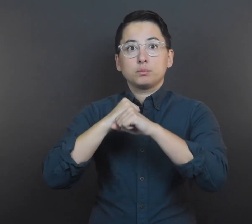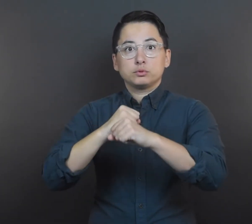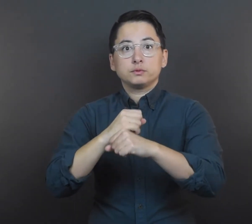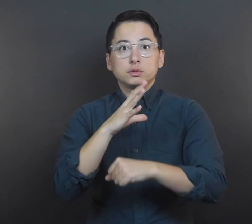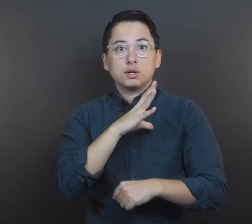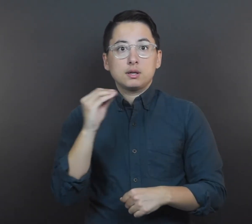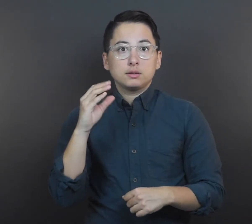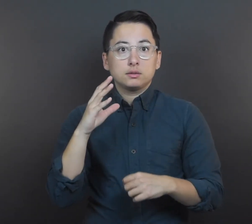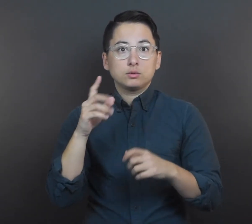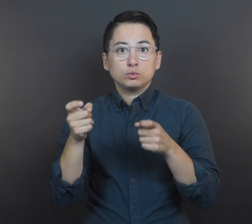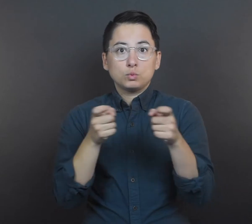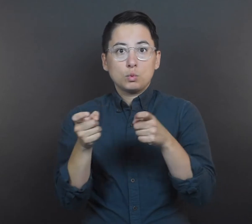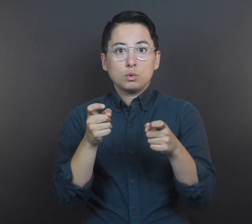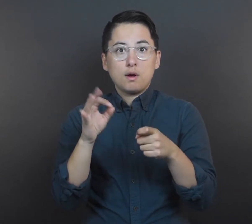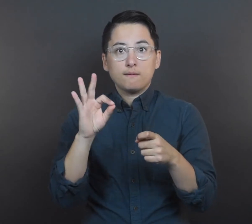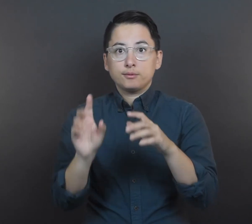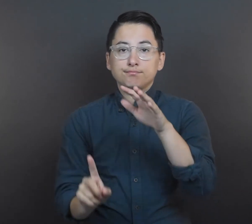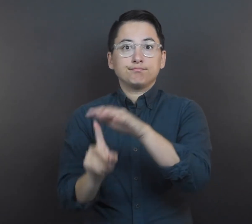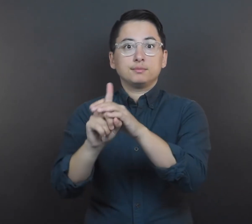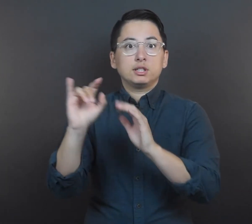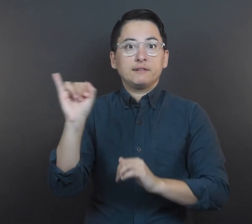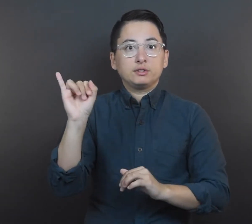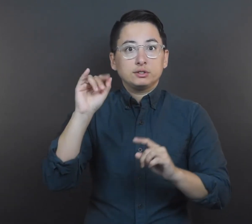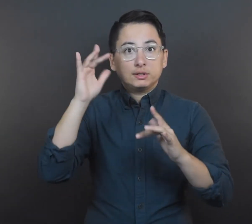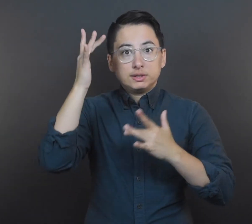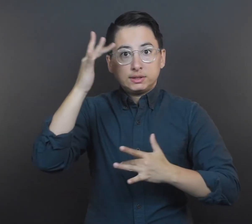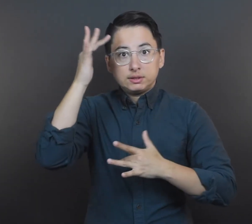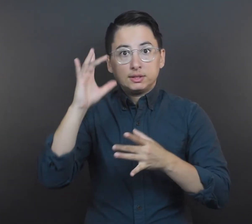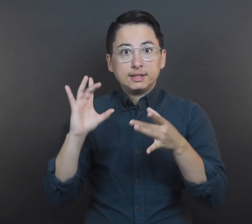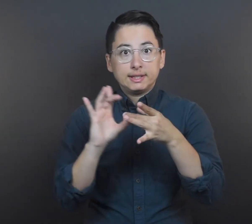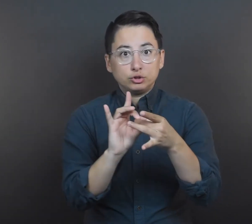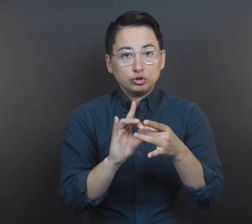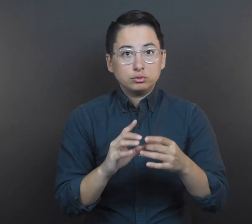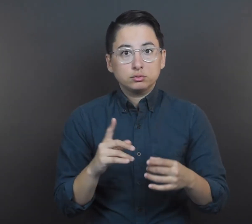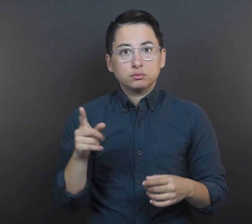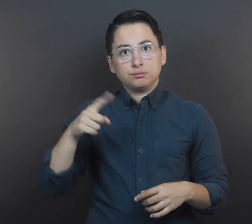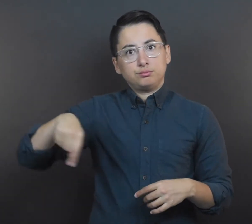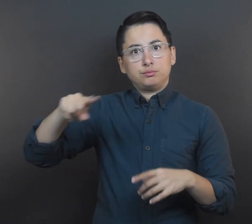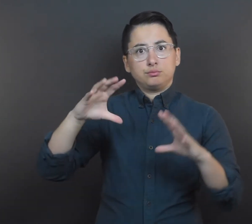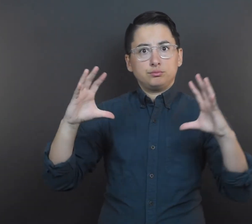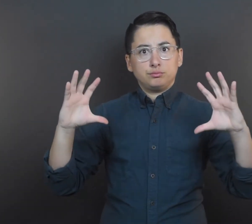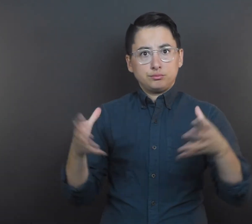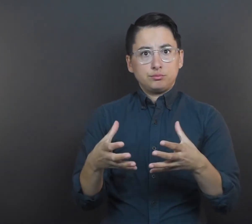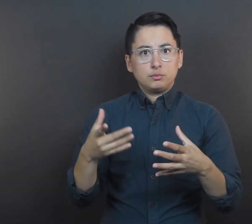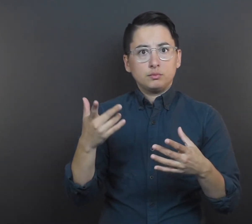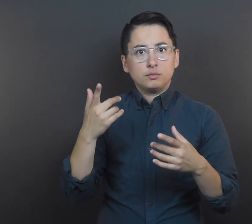and Laboratory Capacity for Prevention and Control of Emerging Infectious Diseases connections